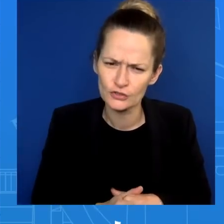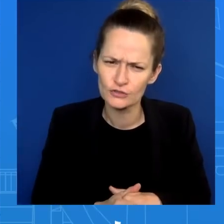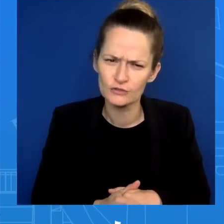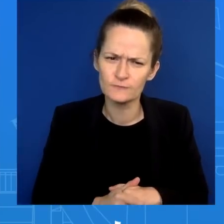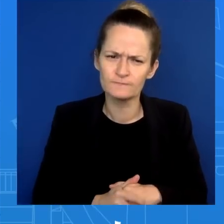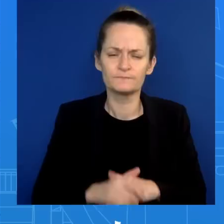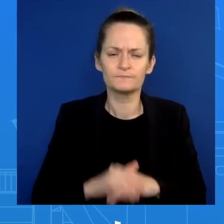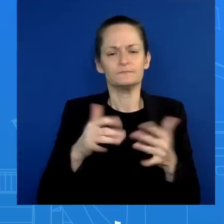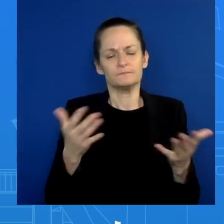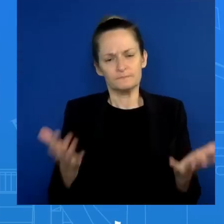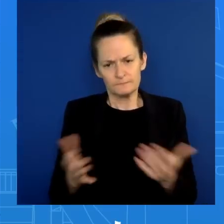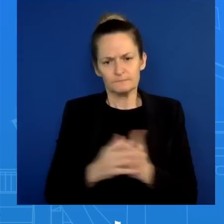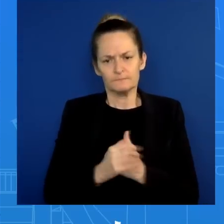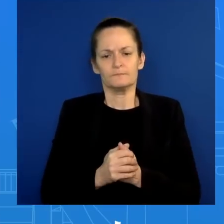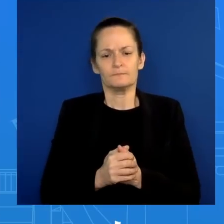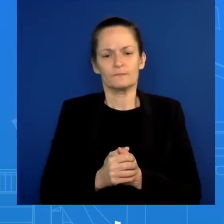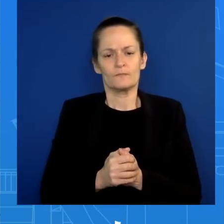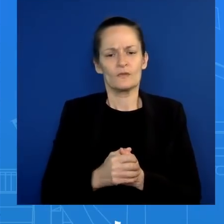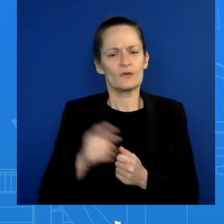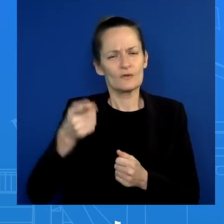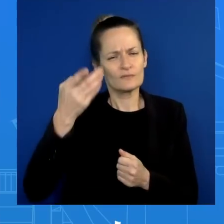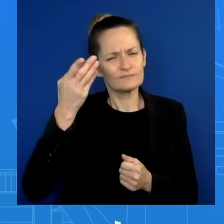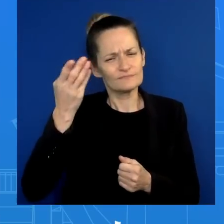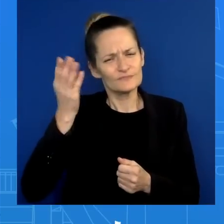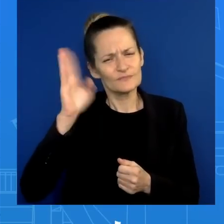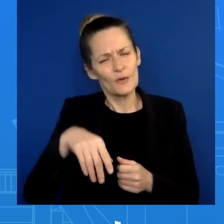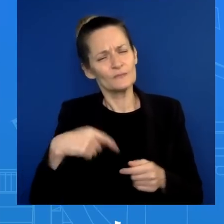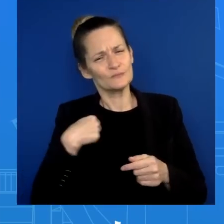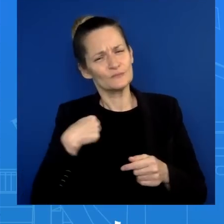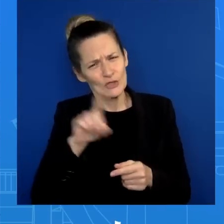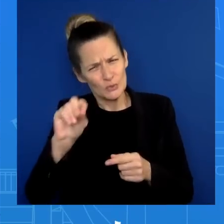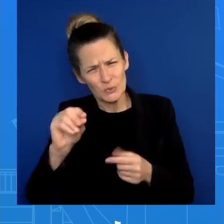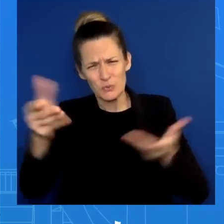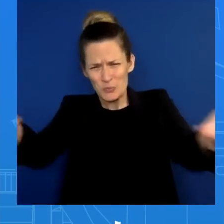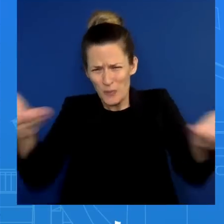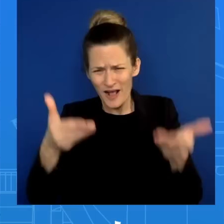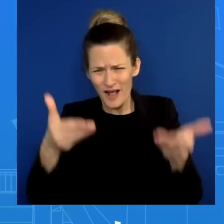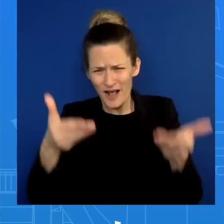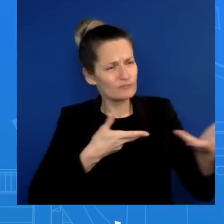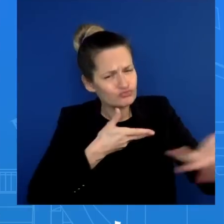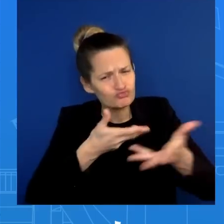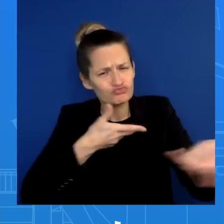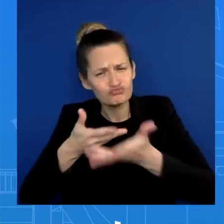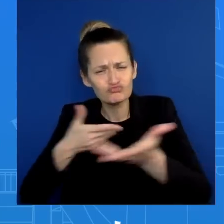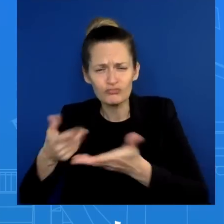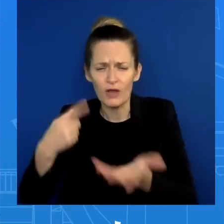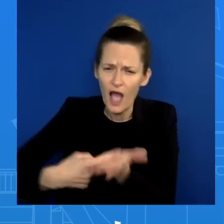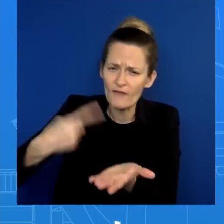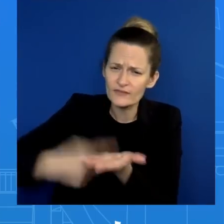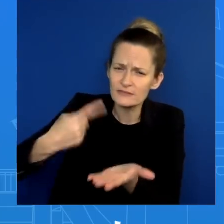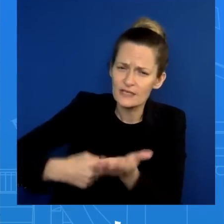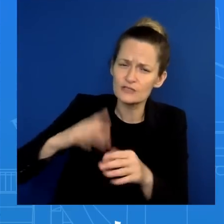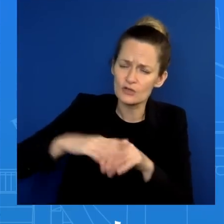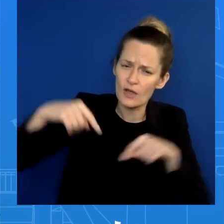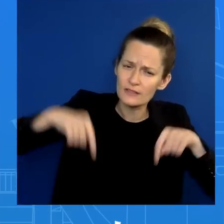But what we have done is fiscally responsible. What the last administration did was not. It just was not.